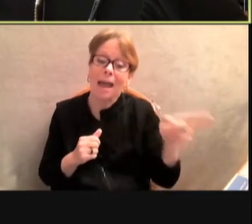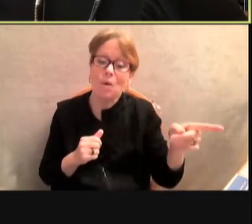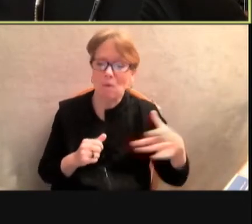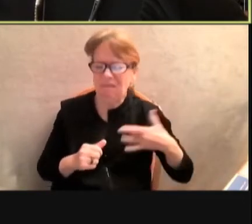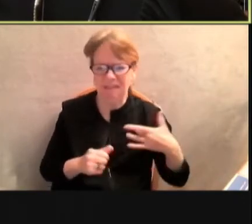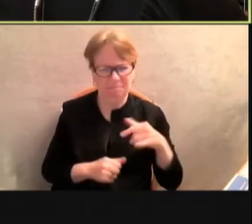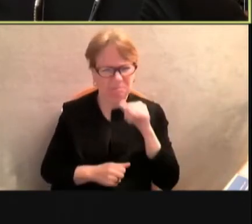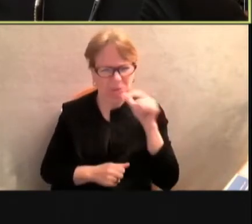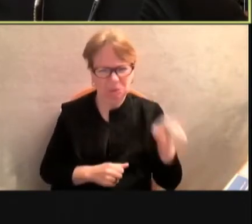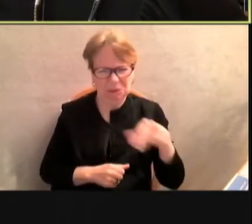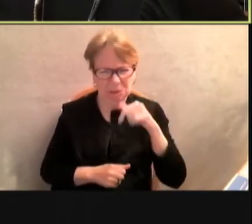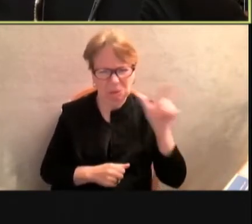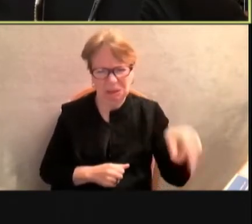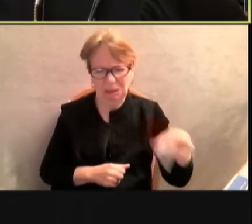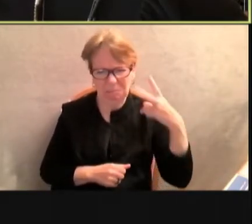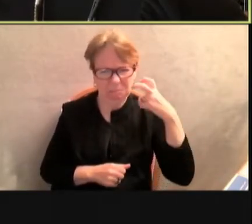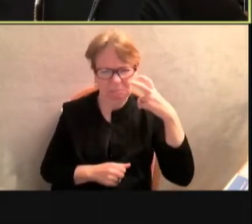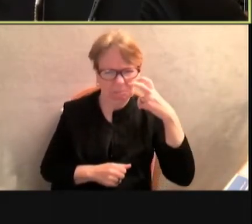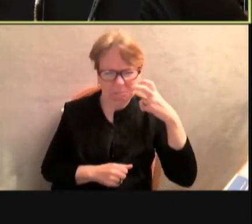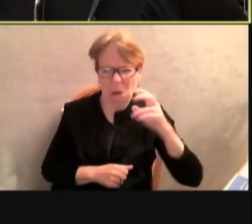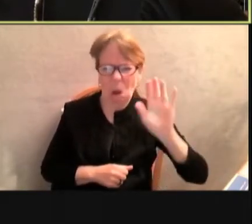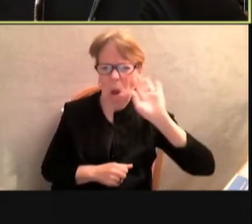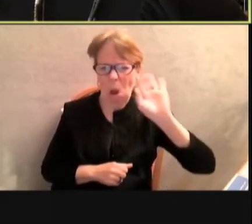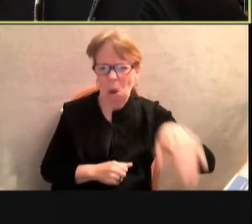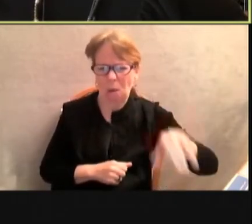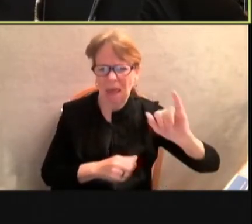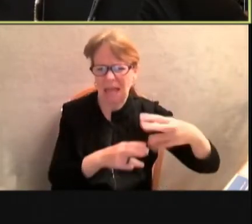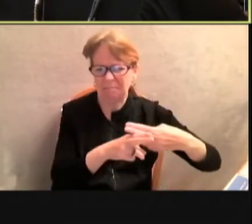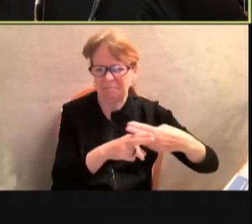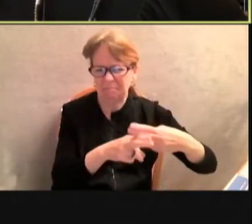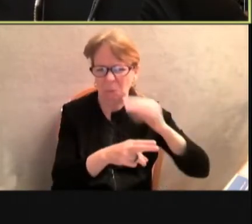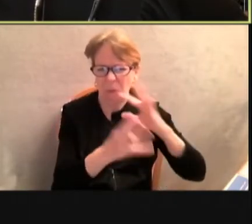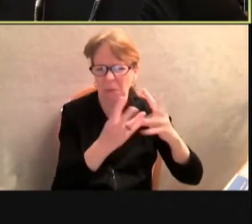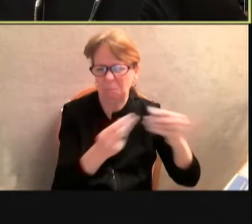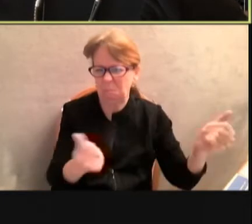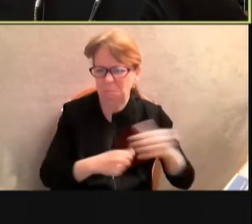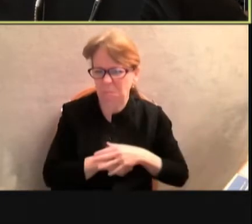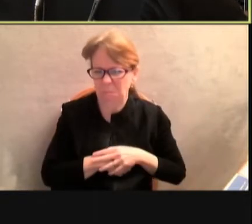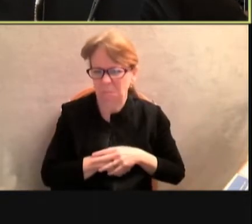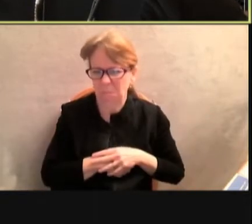conditions are temporary or how do we know that this hasn't resolved? How do we know